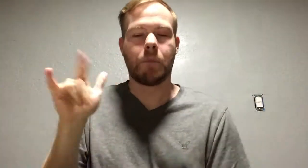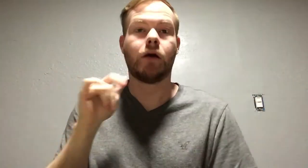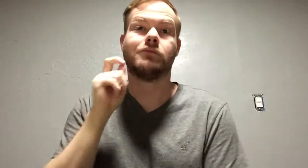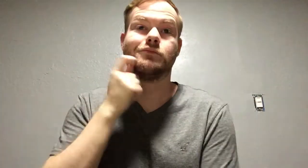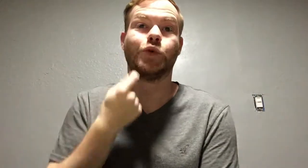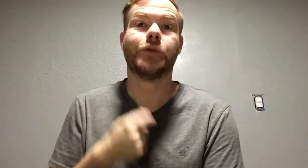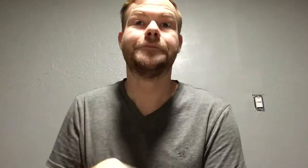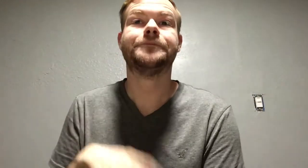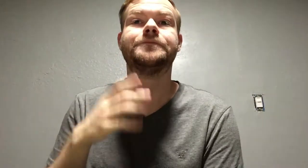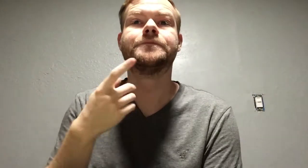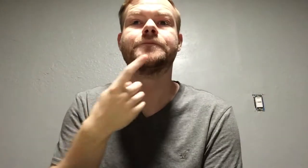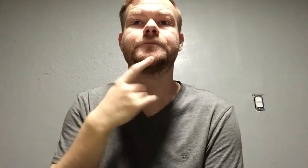That's cool.